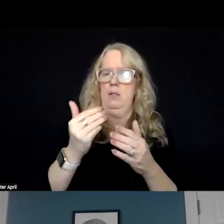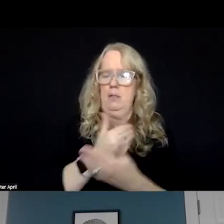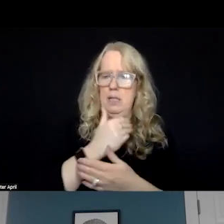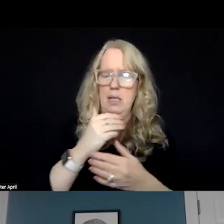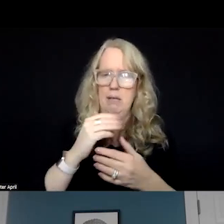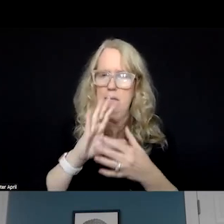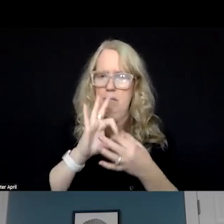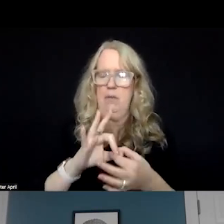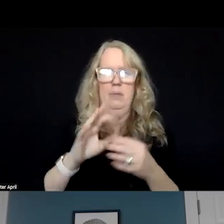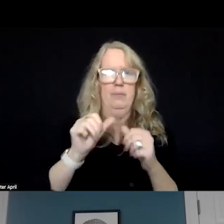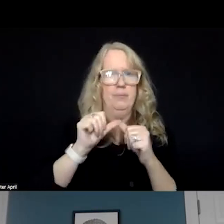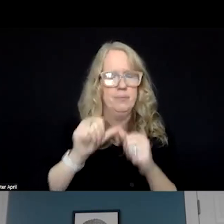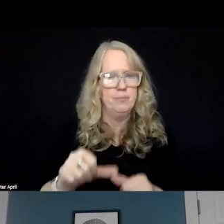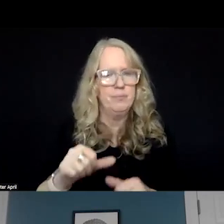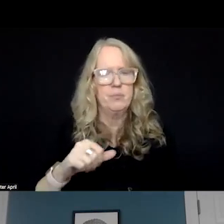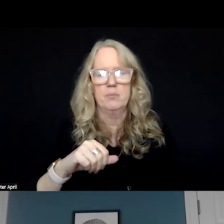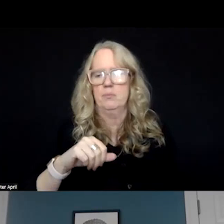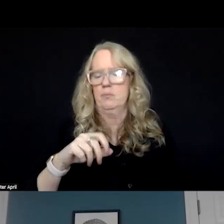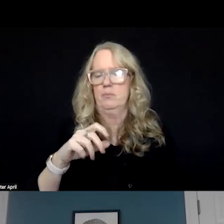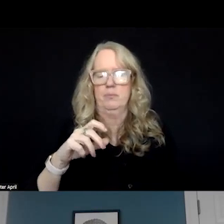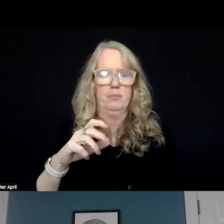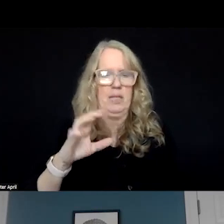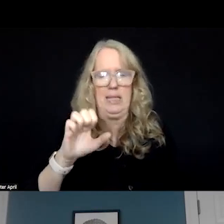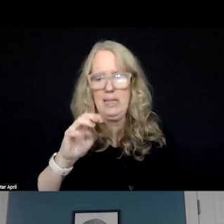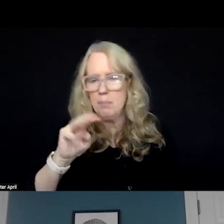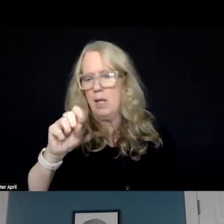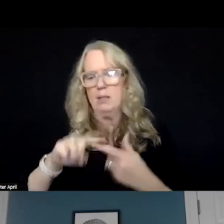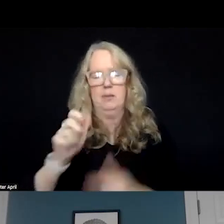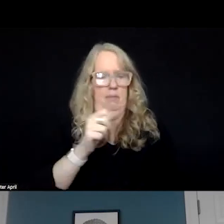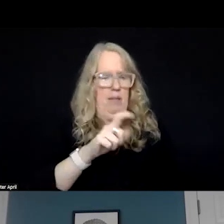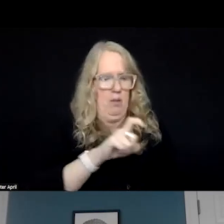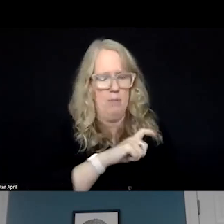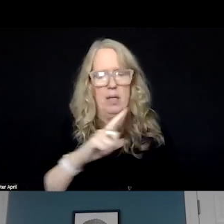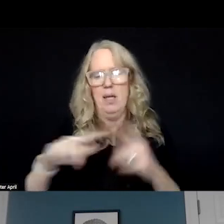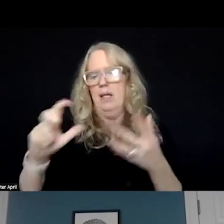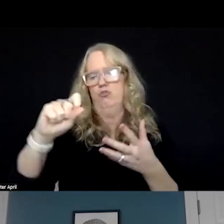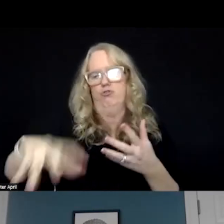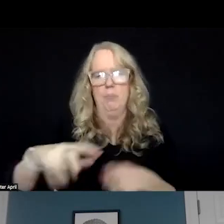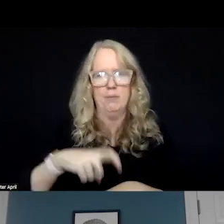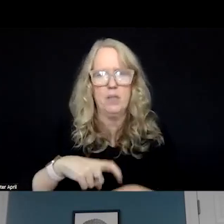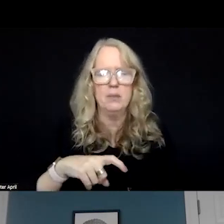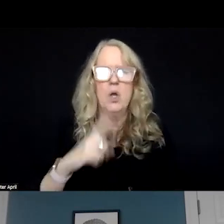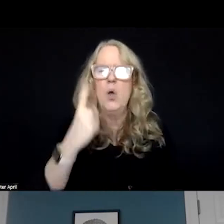LONG LENGTHS OF STAY AND EMS DROP OFFS. I DID NOT PUT ON HERE,